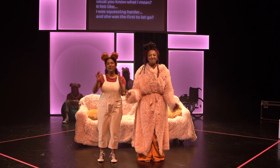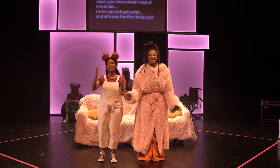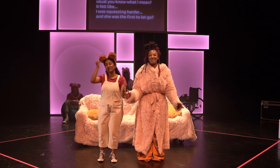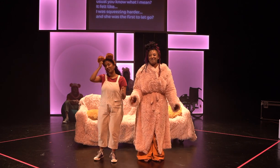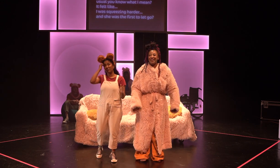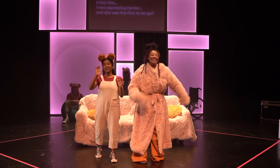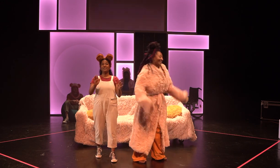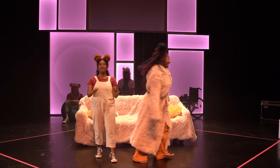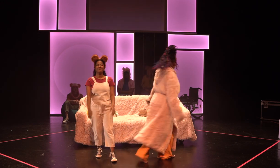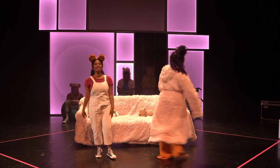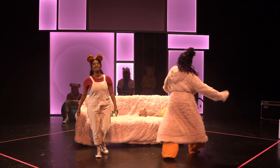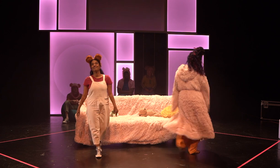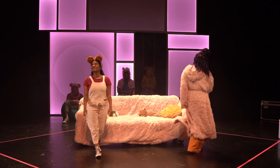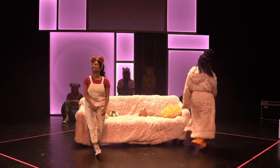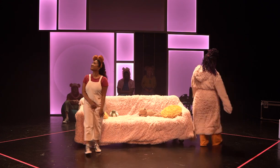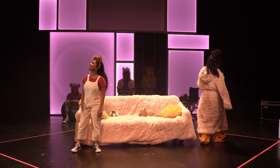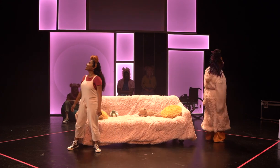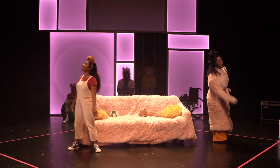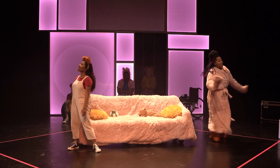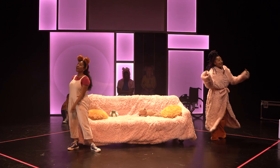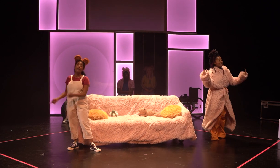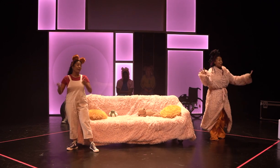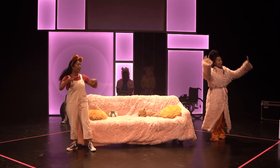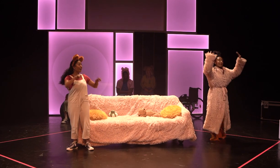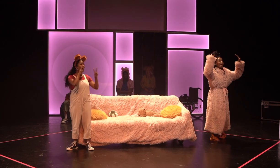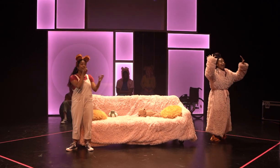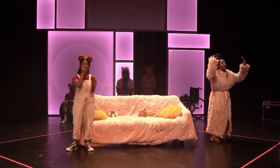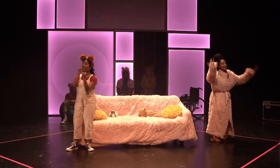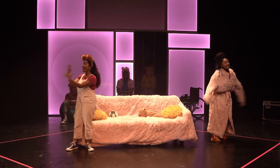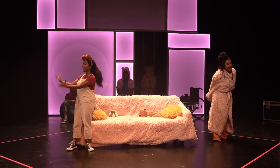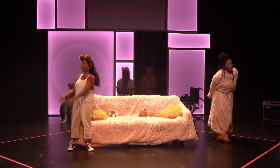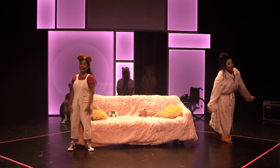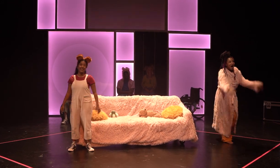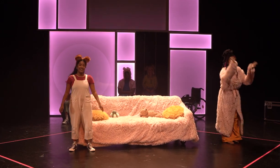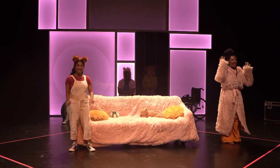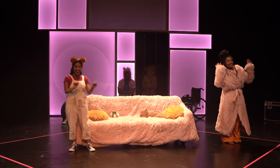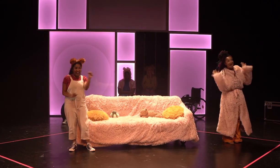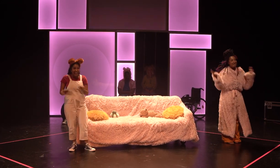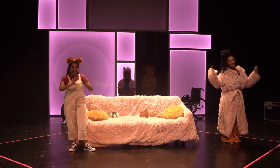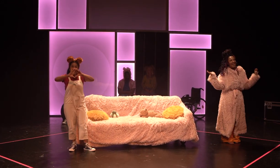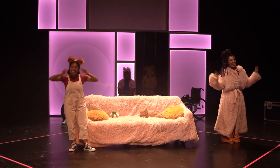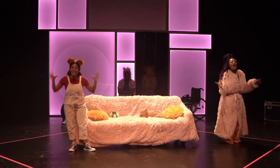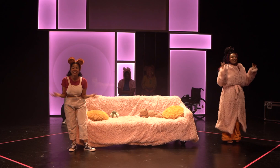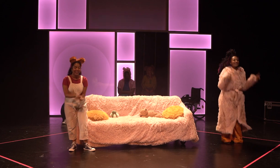I'm just being stupid. The place looks lovely now though. I've